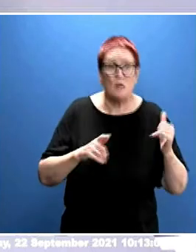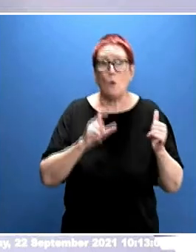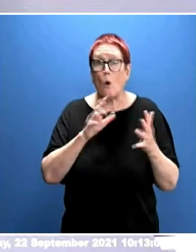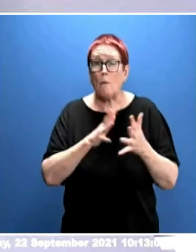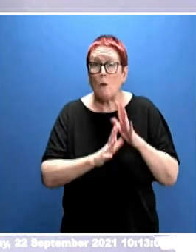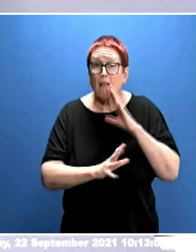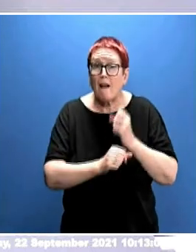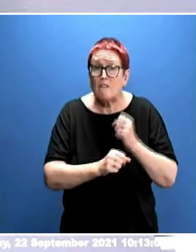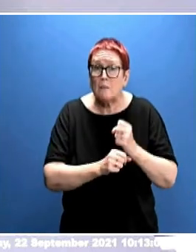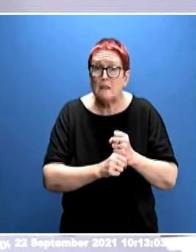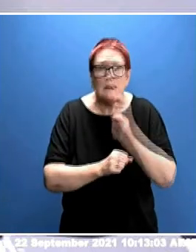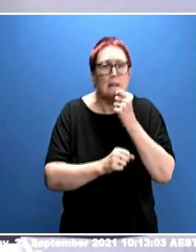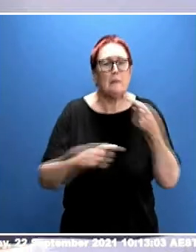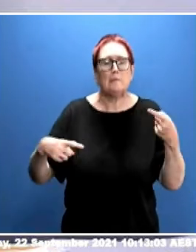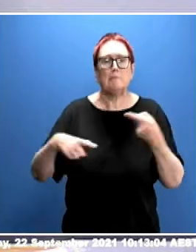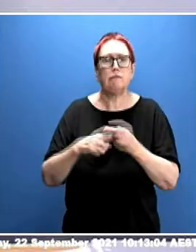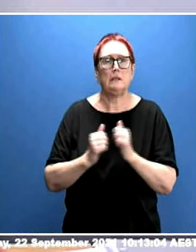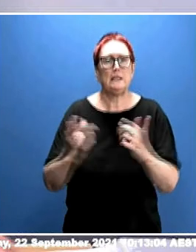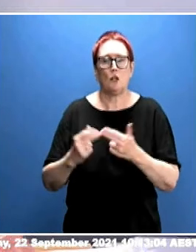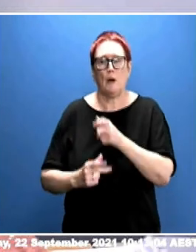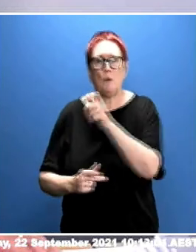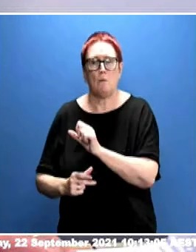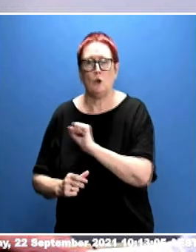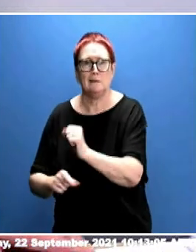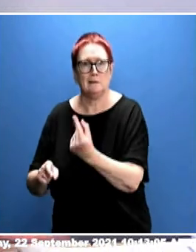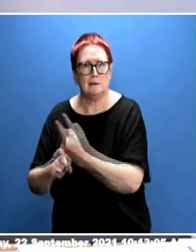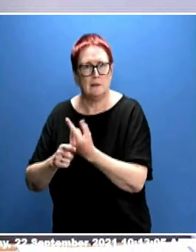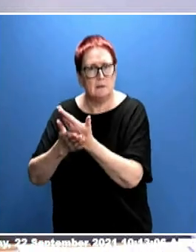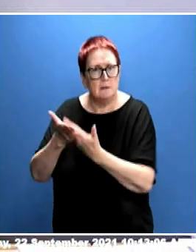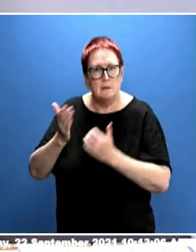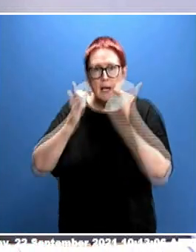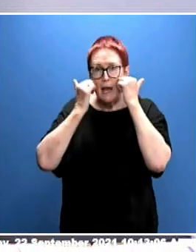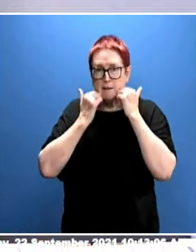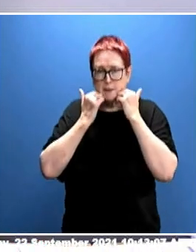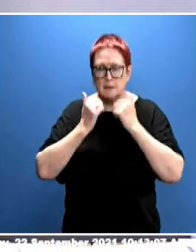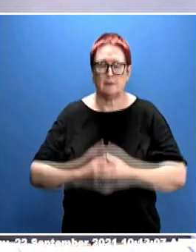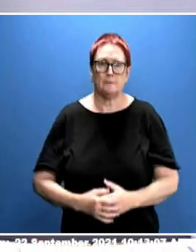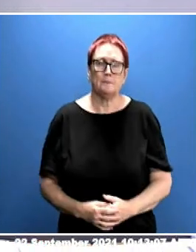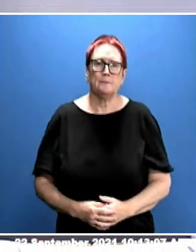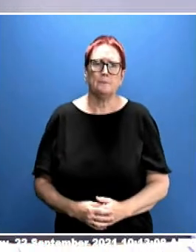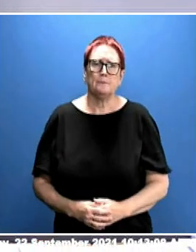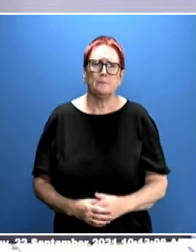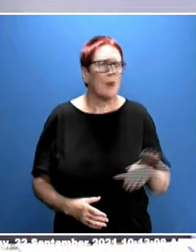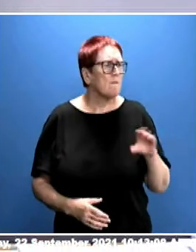or another State or agency, and I judge from what Mr Crowley has said